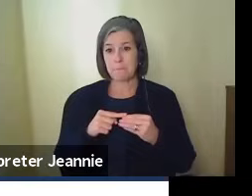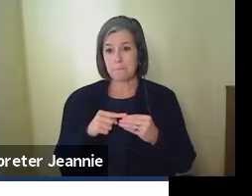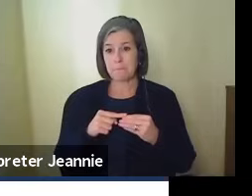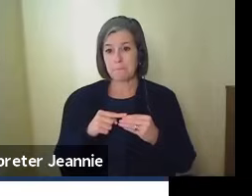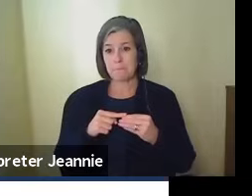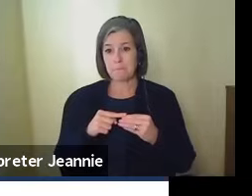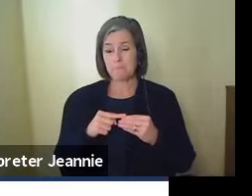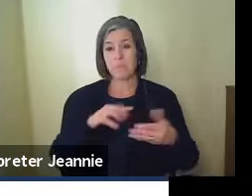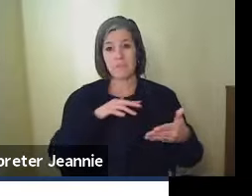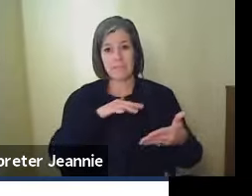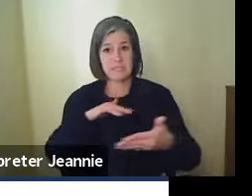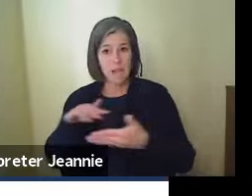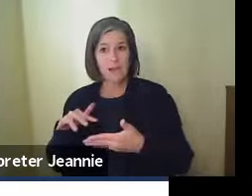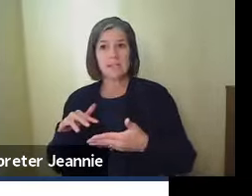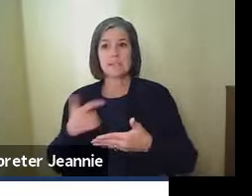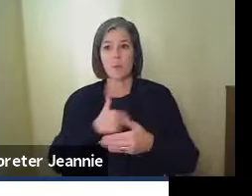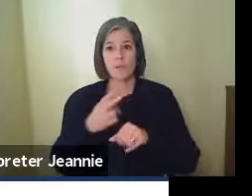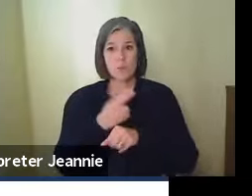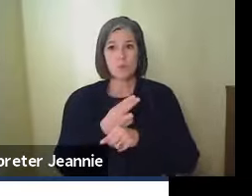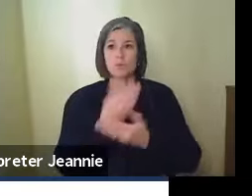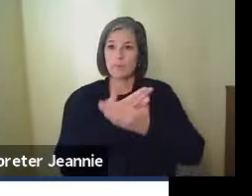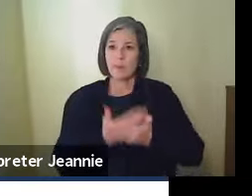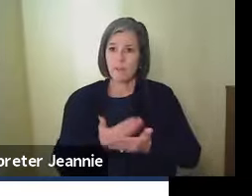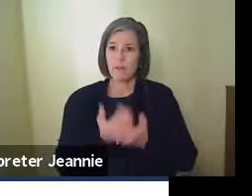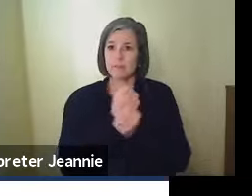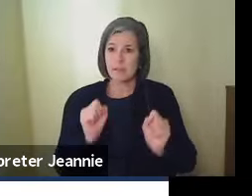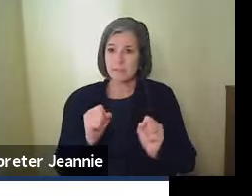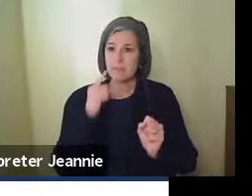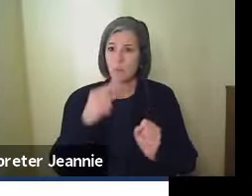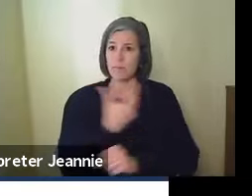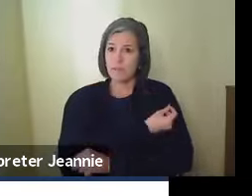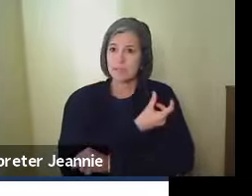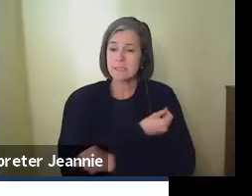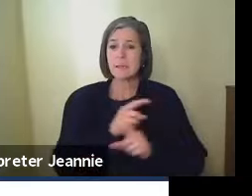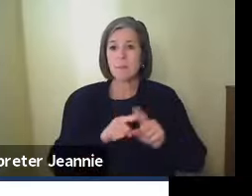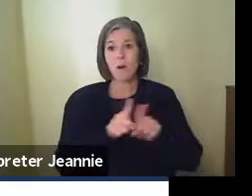the studies that we use to verify safety of the vaccinations but also just information about